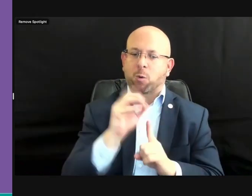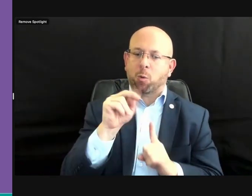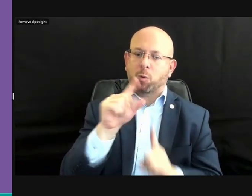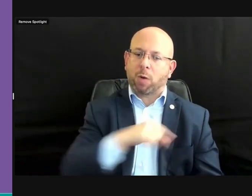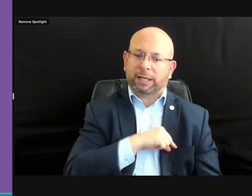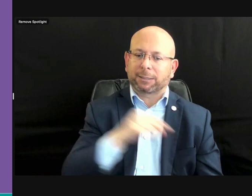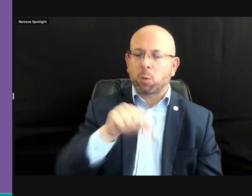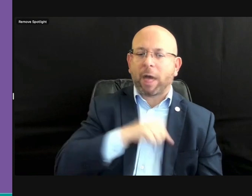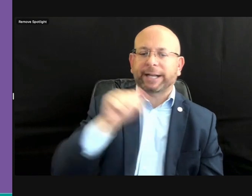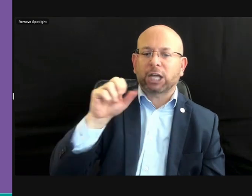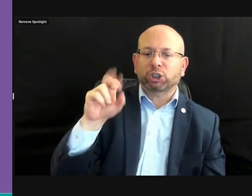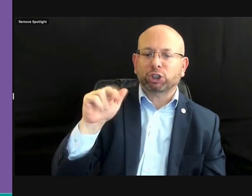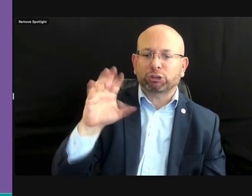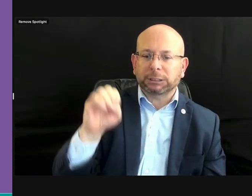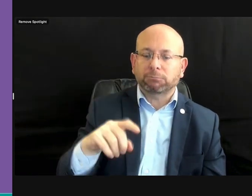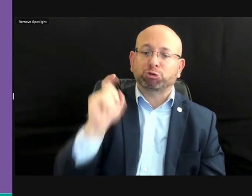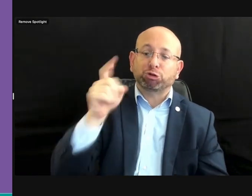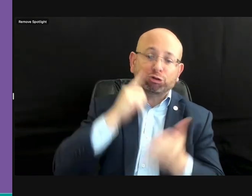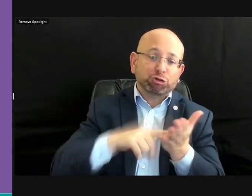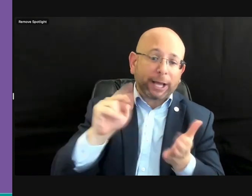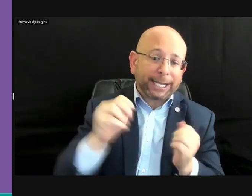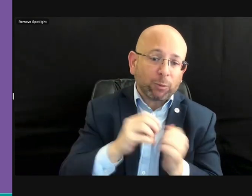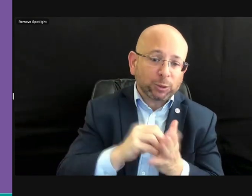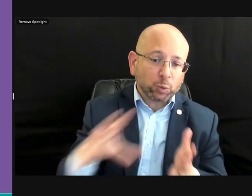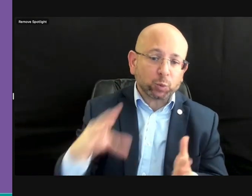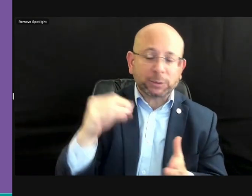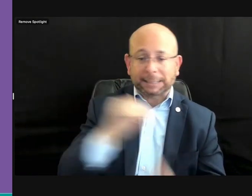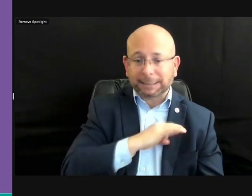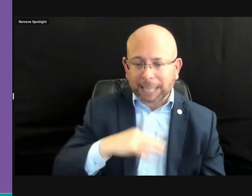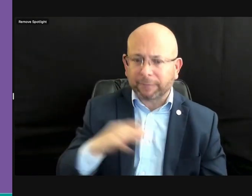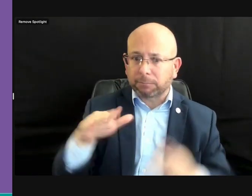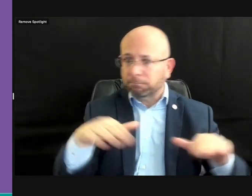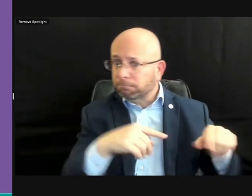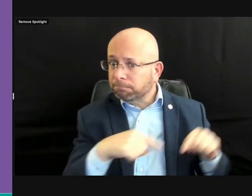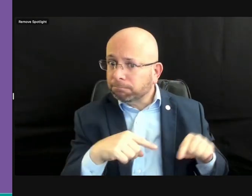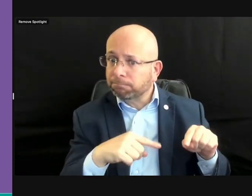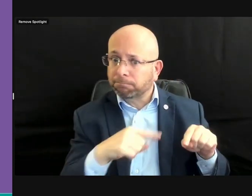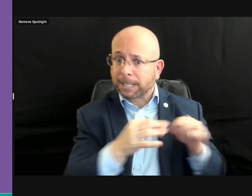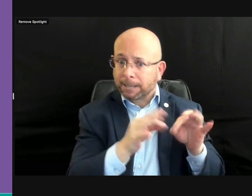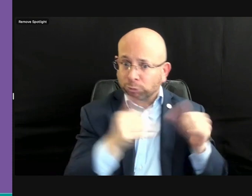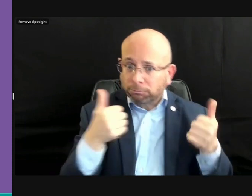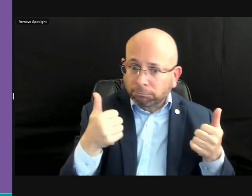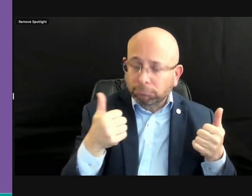to measure their own quality assurance, checking in with the student and staff.